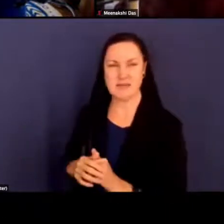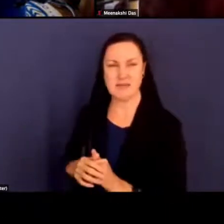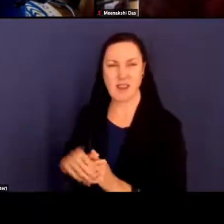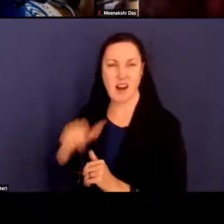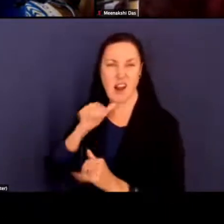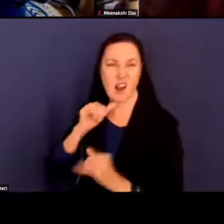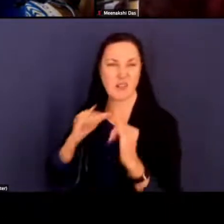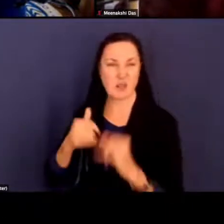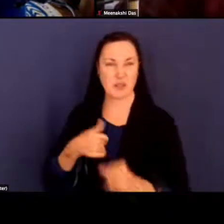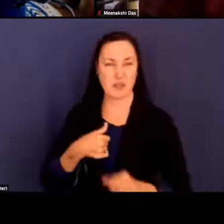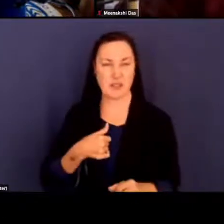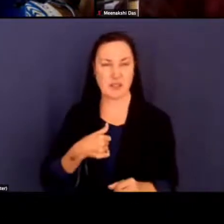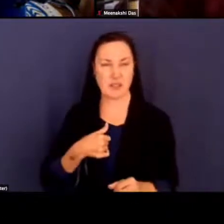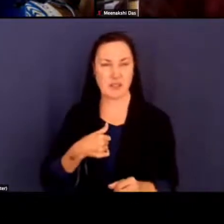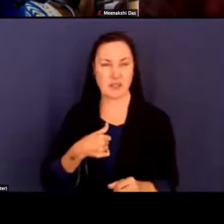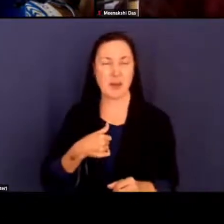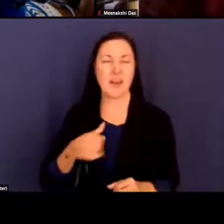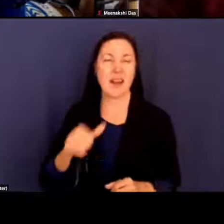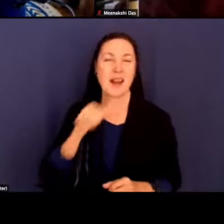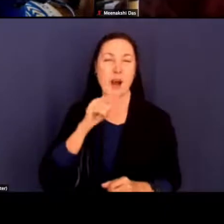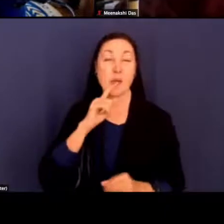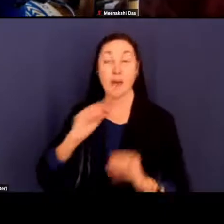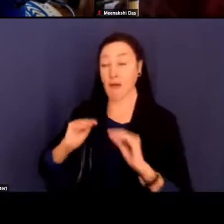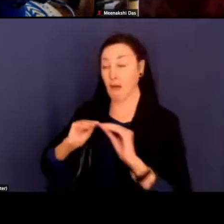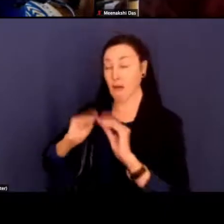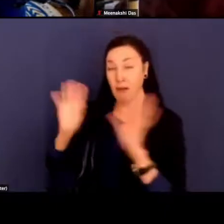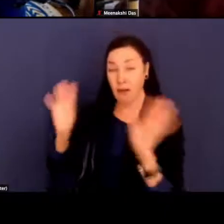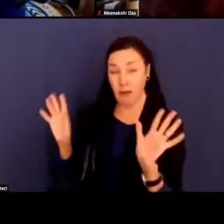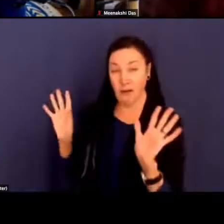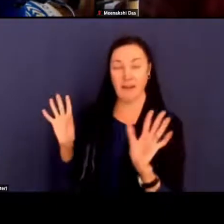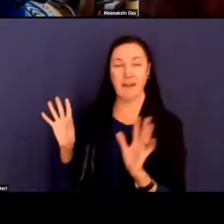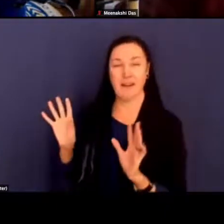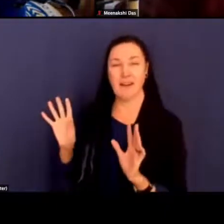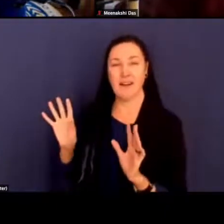I read between the lines that I was the right candidate for the job but not knowing what